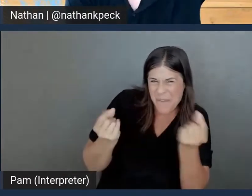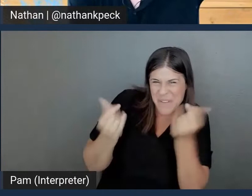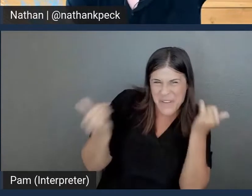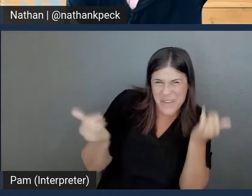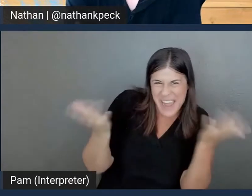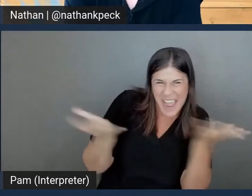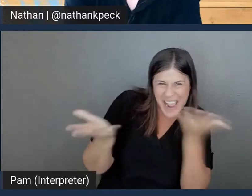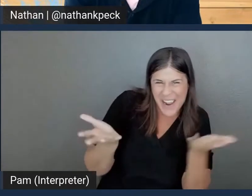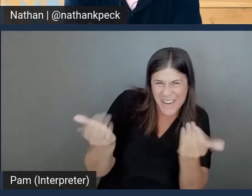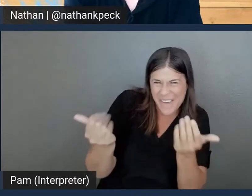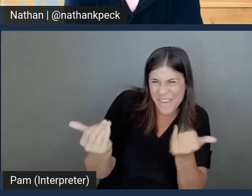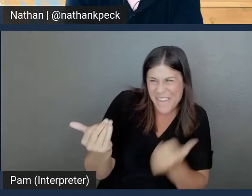What are you here introducing?